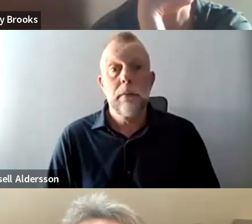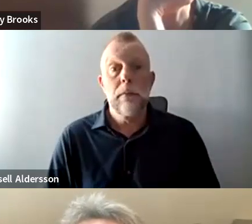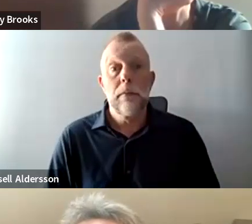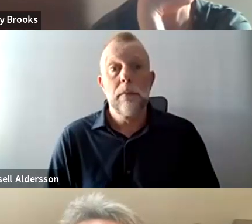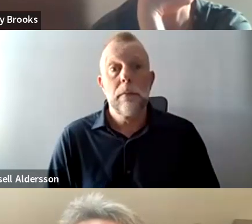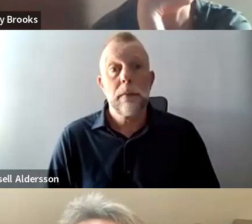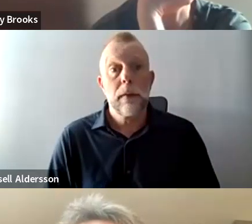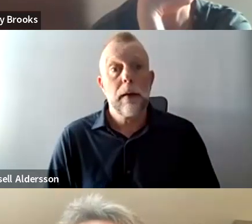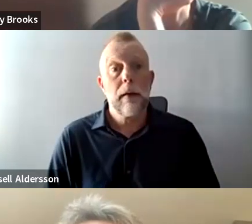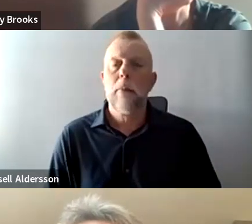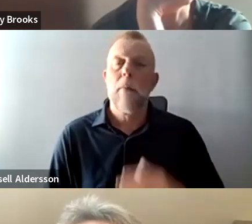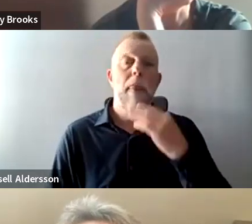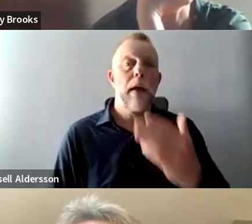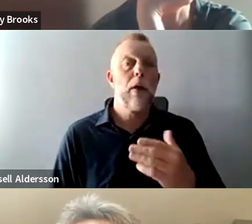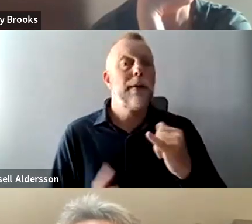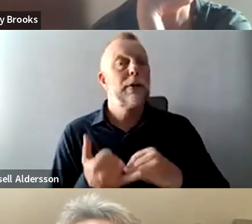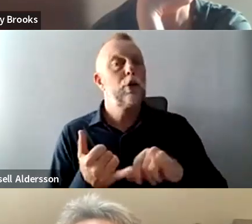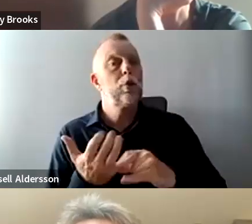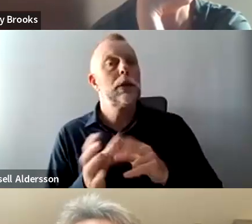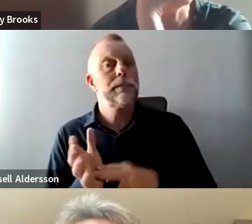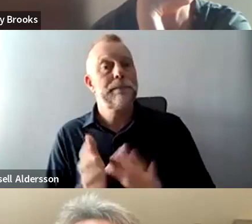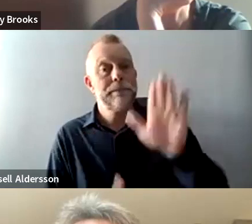Thank you, Naomi. Susan, you put your hand up?